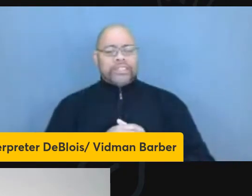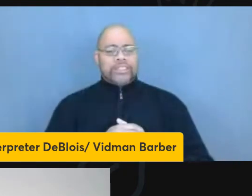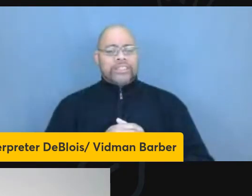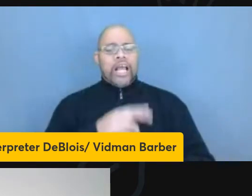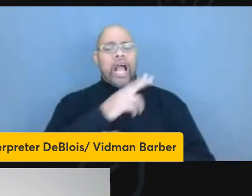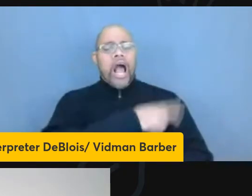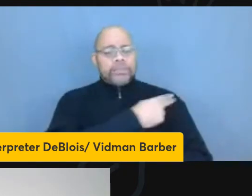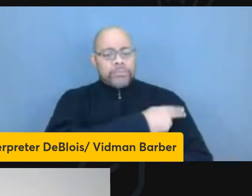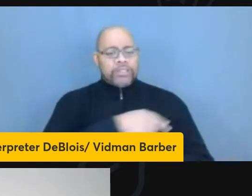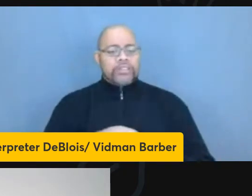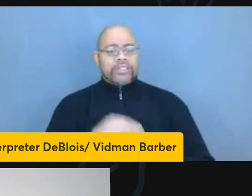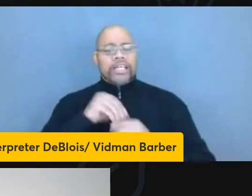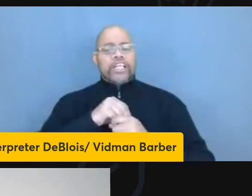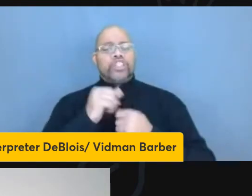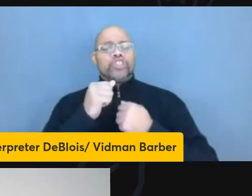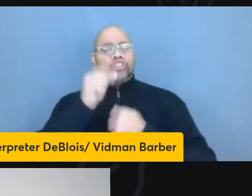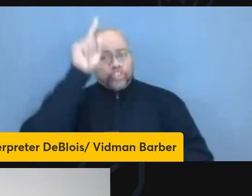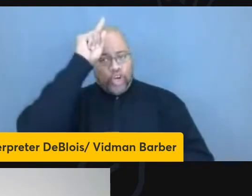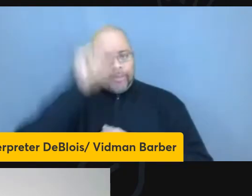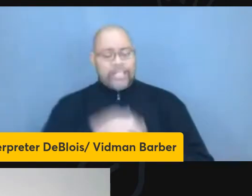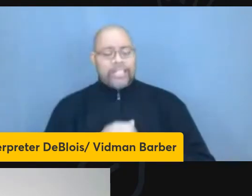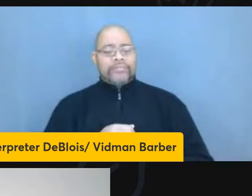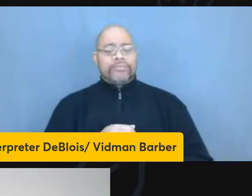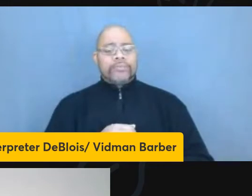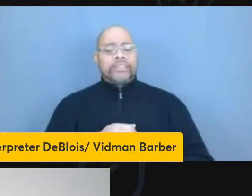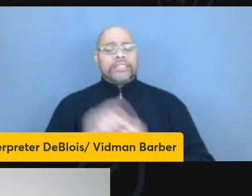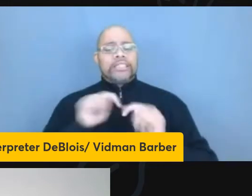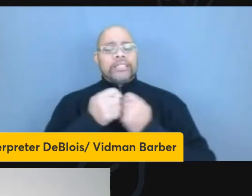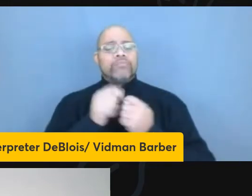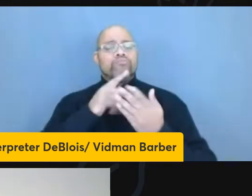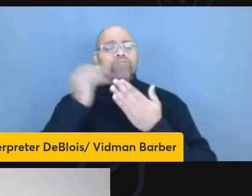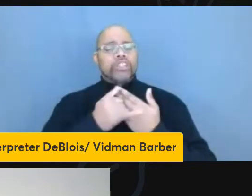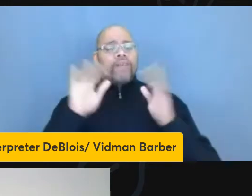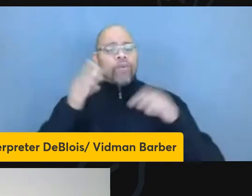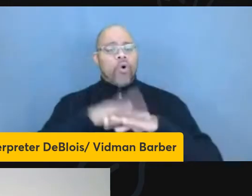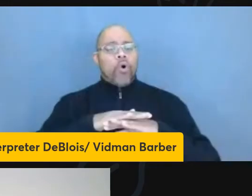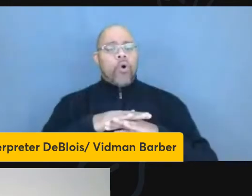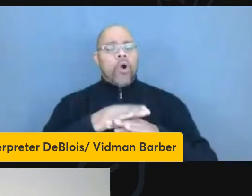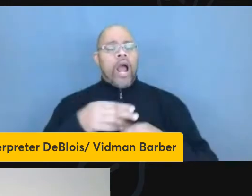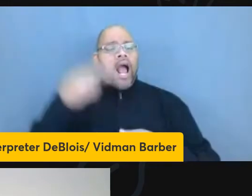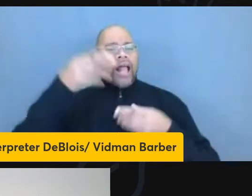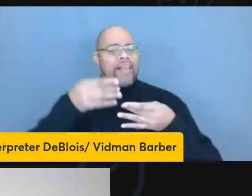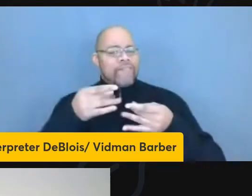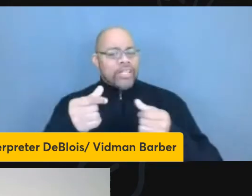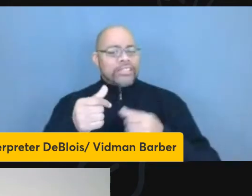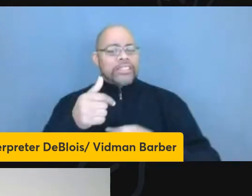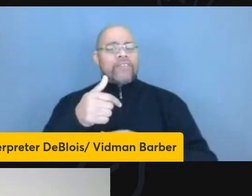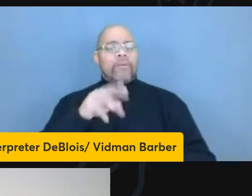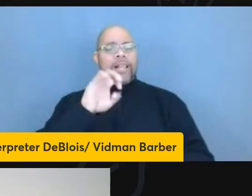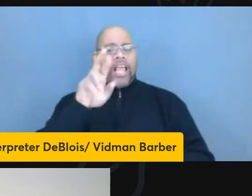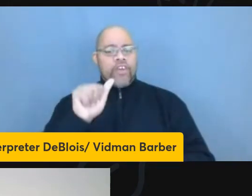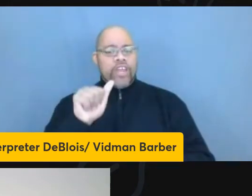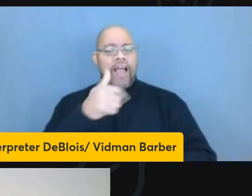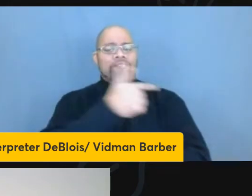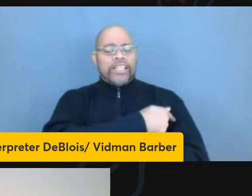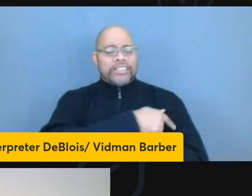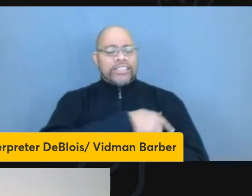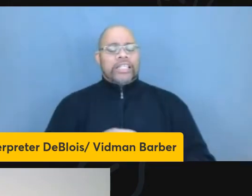in Germany. Katims project focused on creating highly effective malaria vaccines through vaccine candidate discovery,